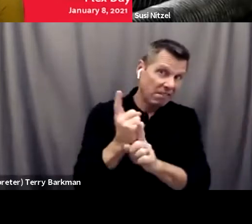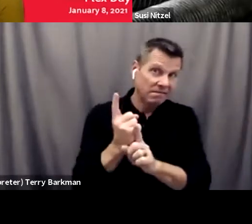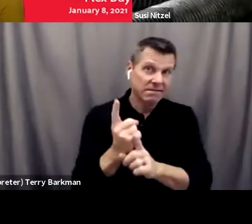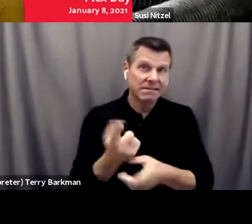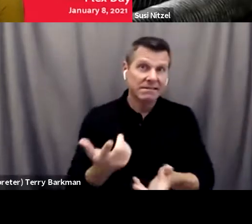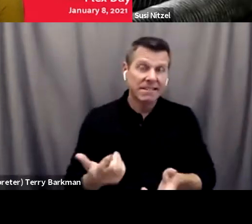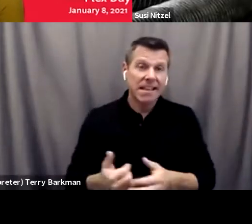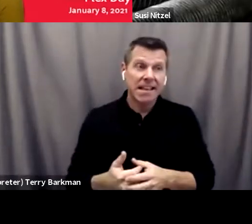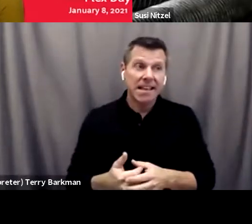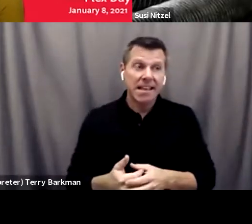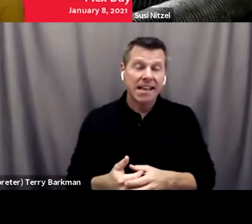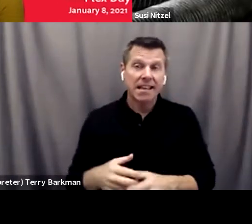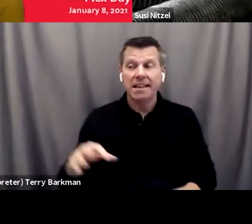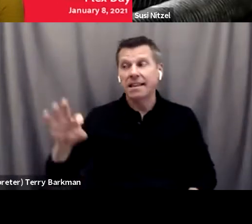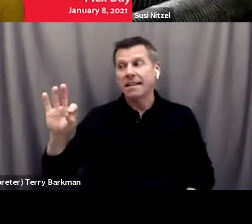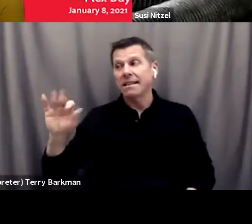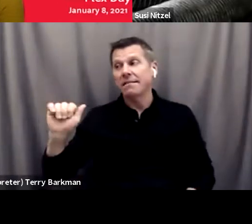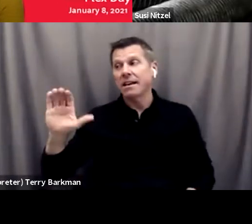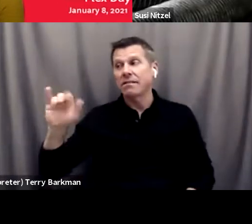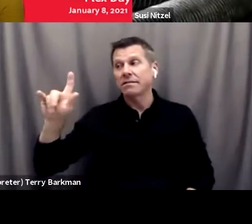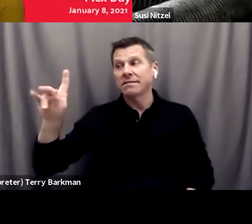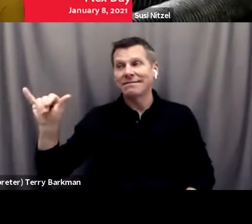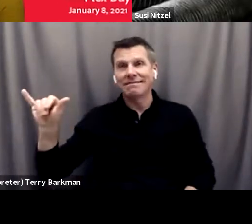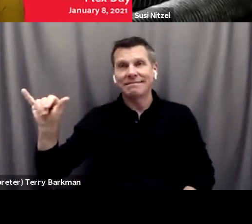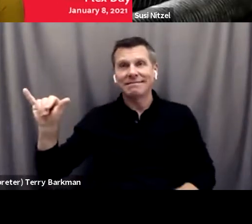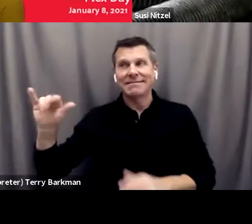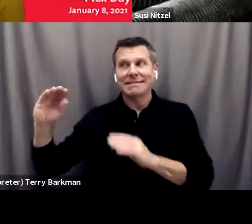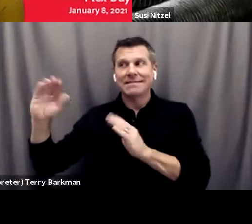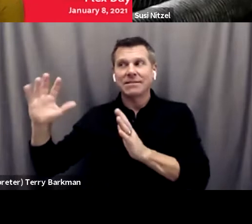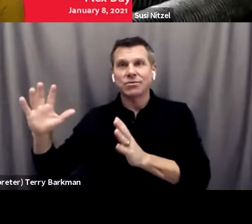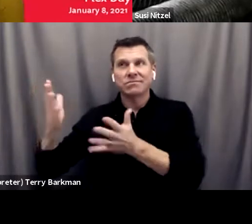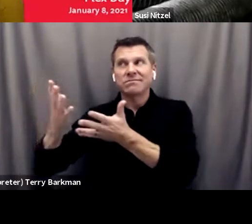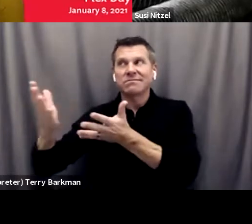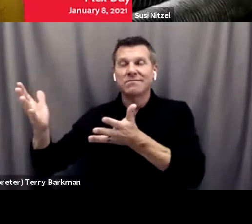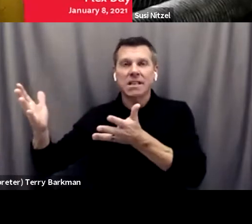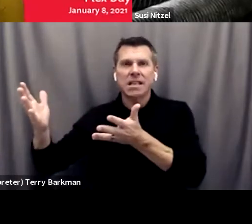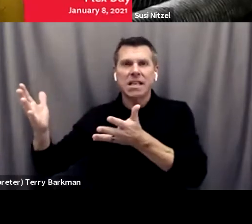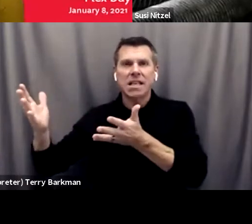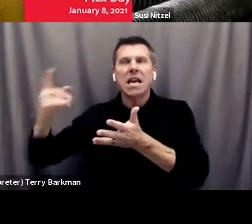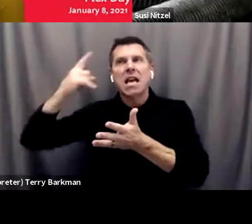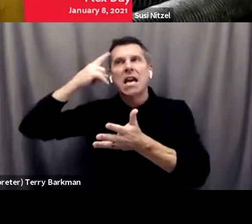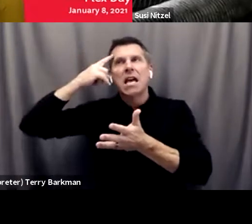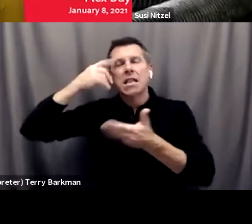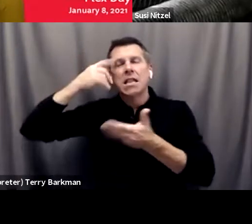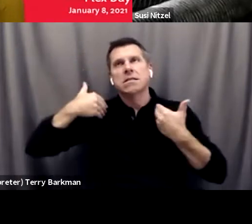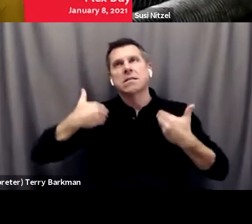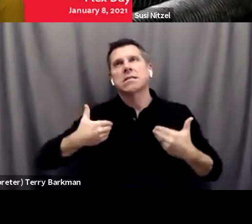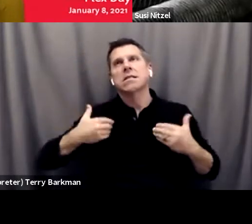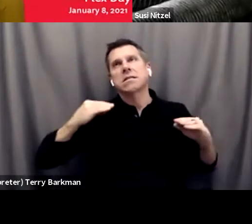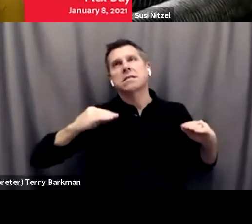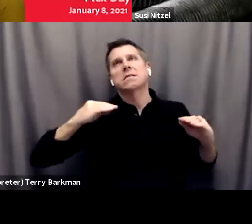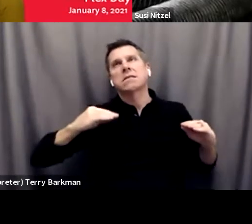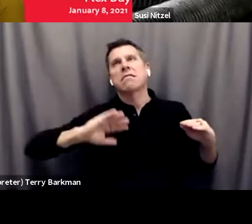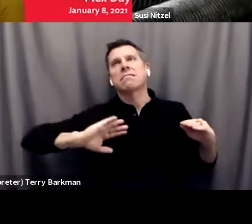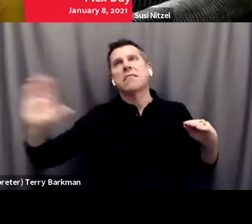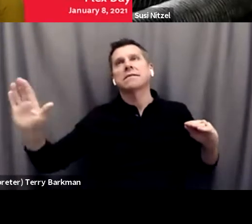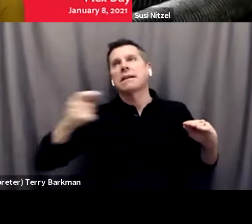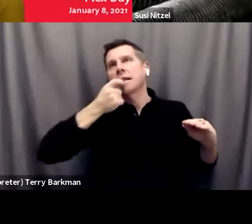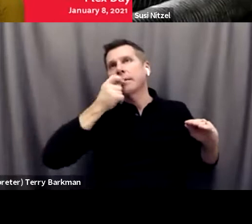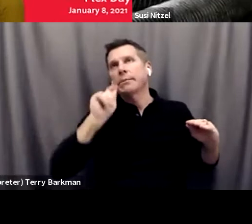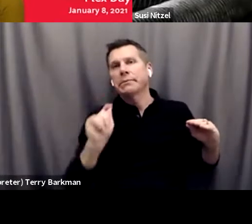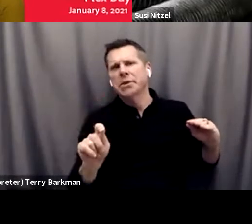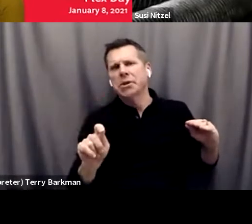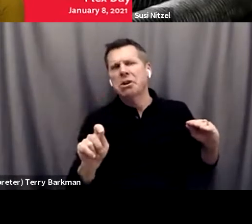know, faculty, we then at least in my mind, I, we shouldn't just think of ourselves as faculty. Right, but that, that we spread out